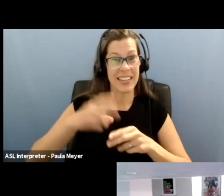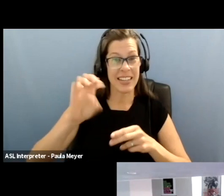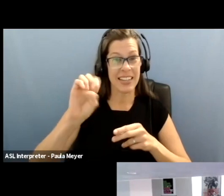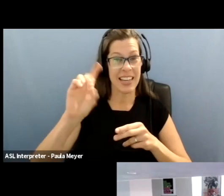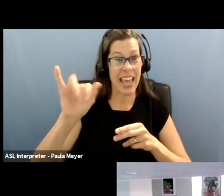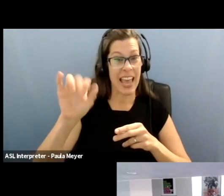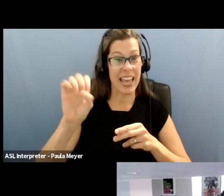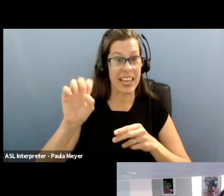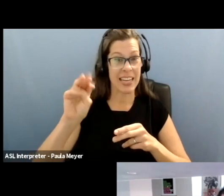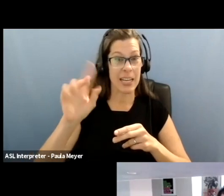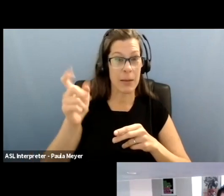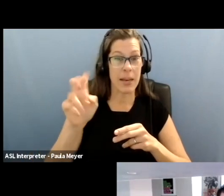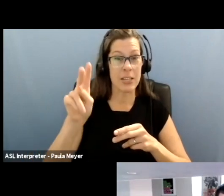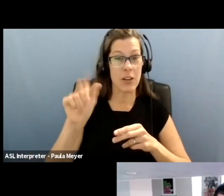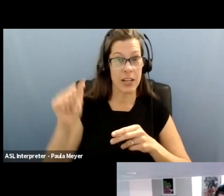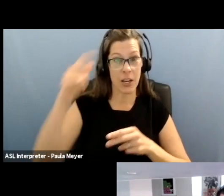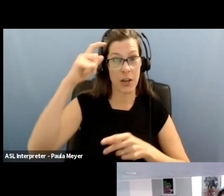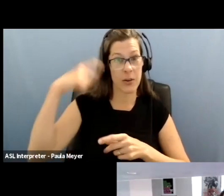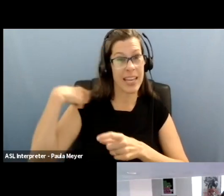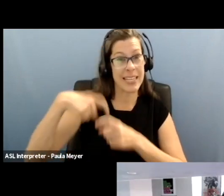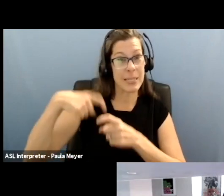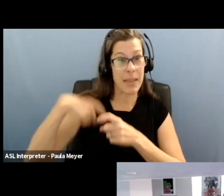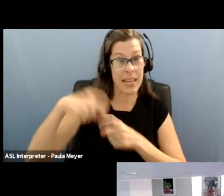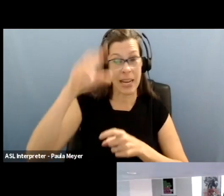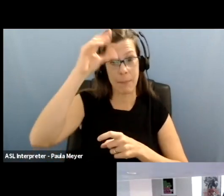I am a Hispanic male in his early thirties.